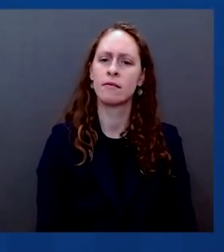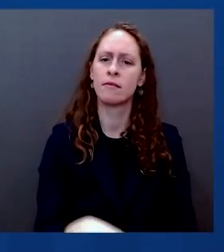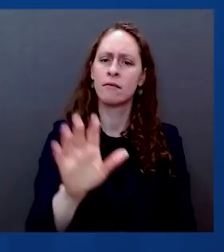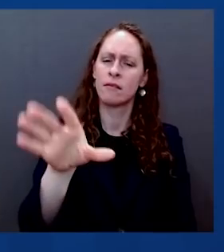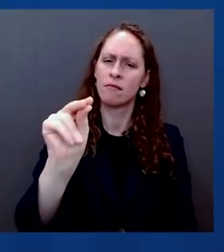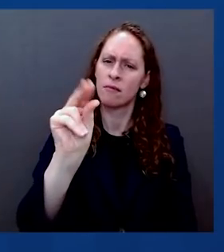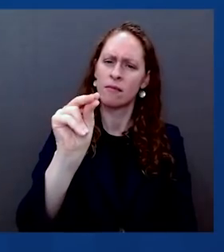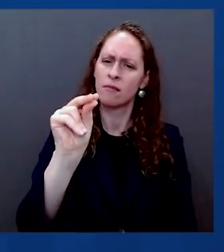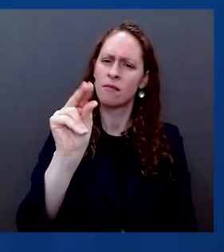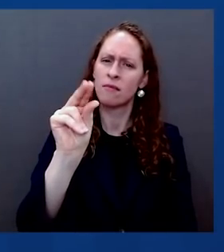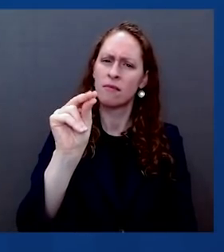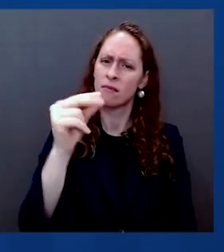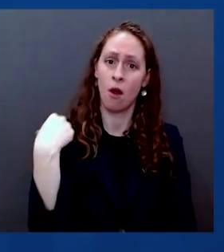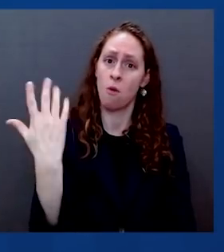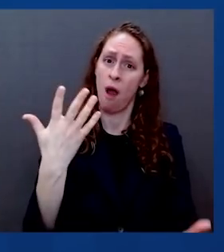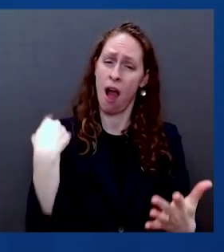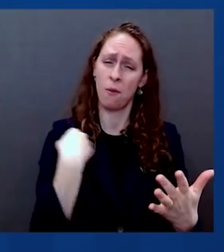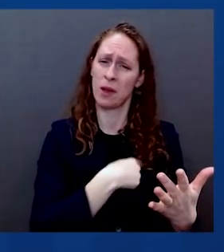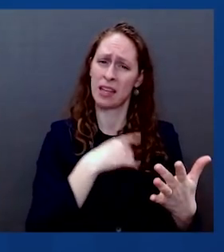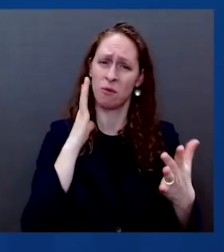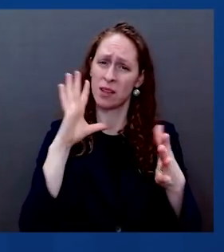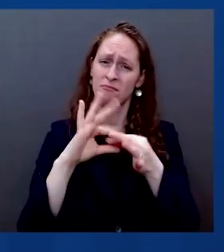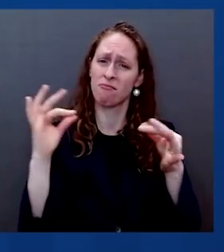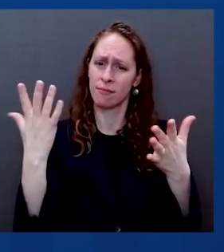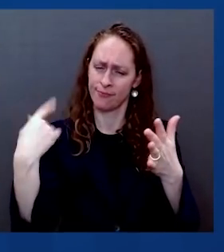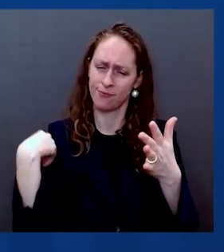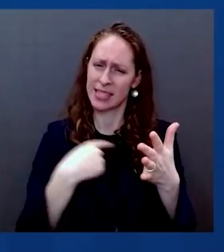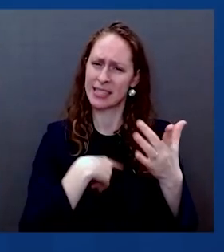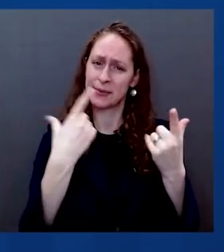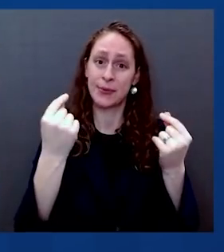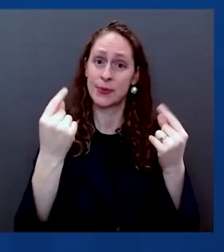as people of conscience and courage.